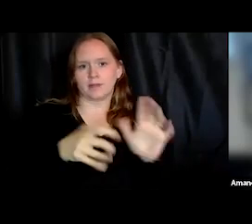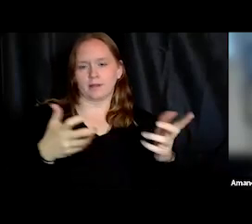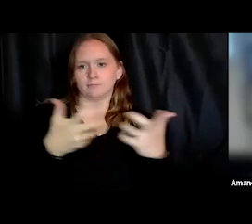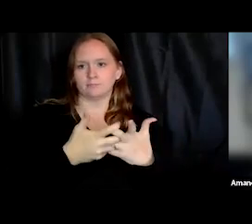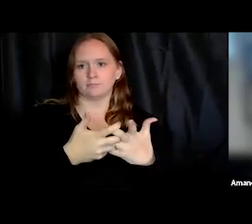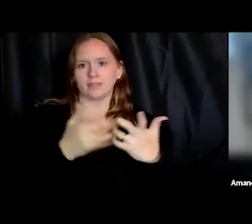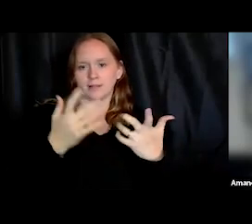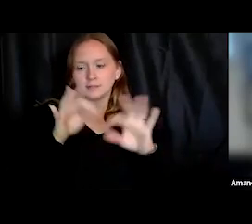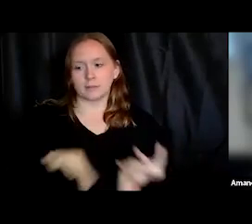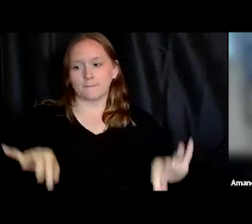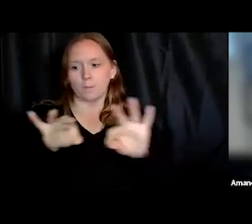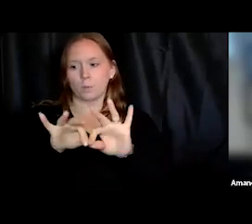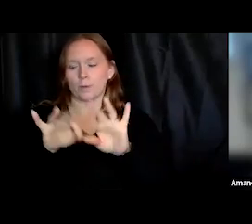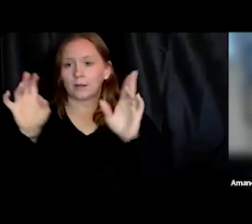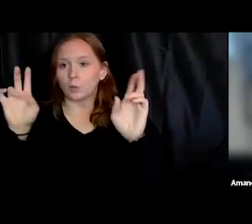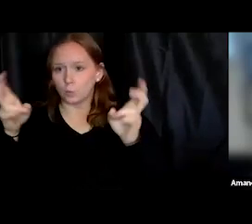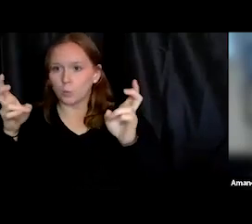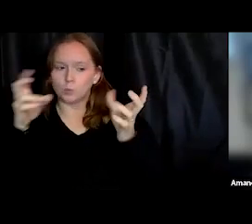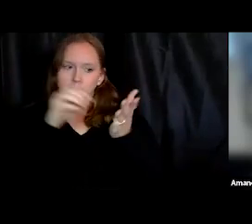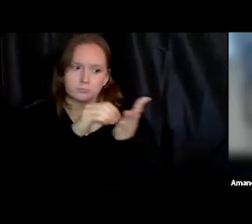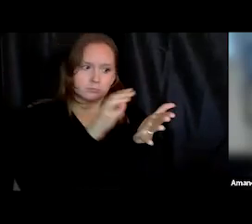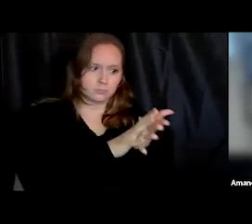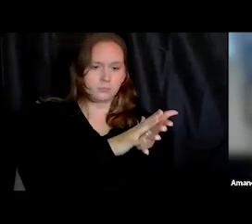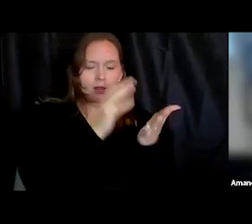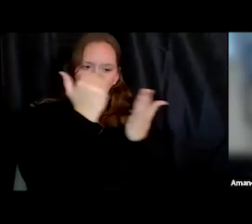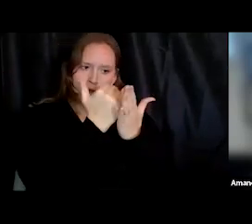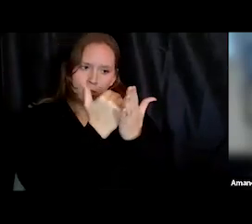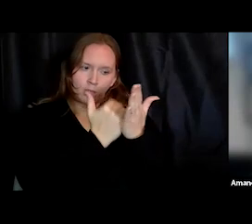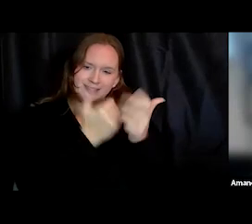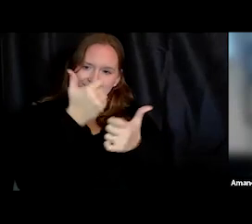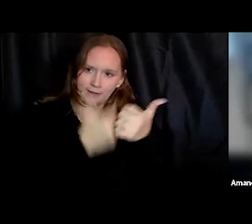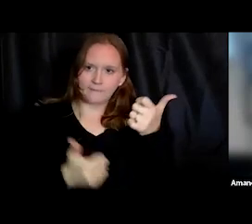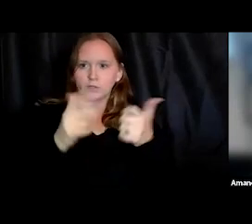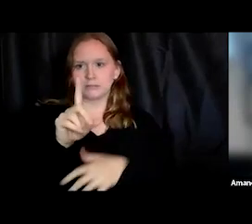and not just list every diagnosis they received. You need to provide the information